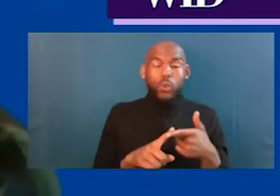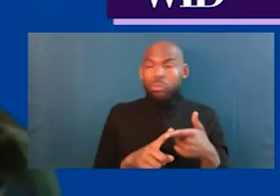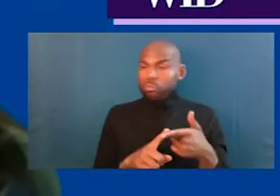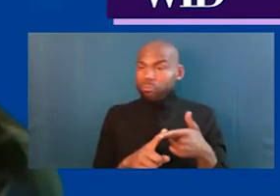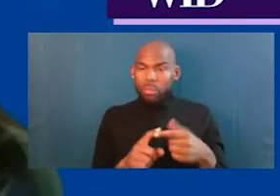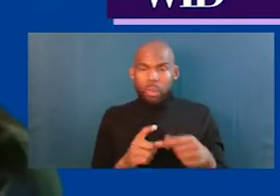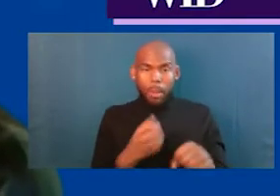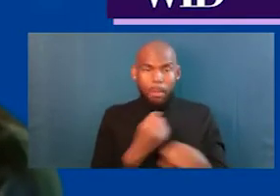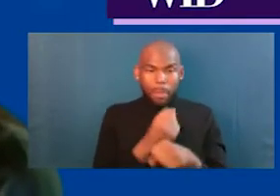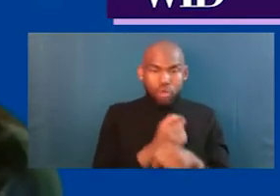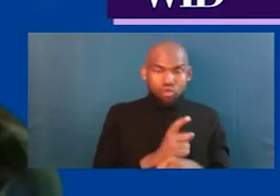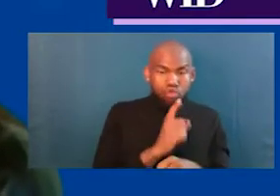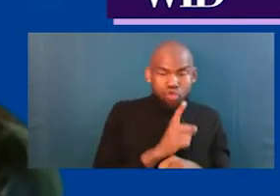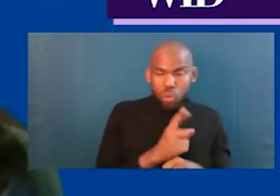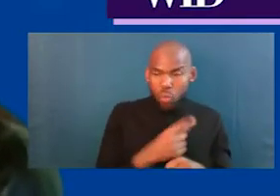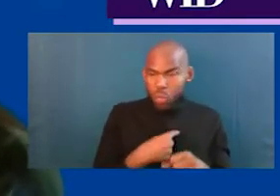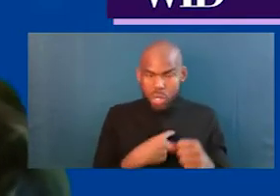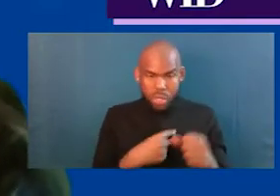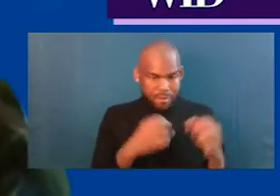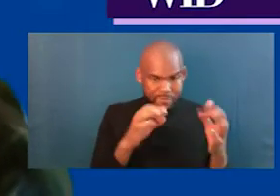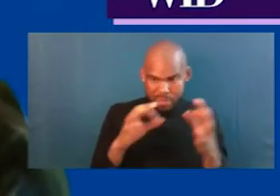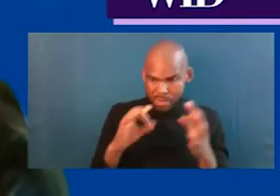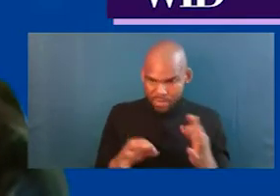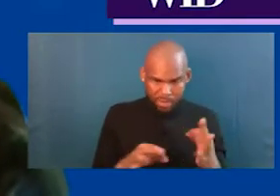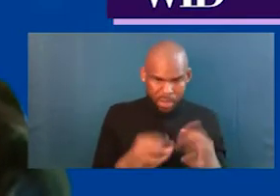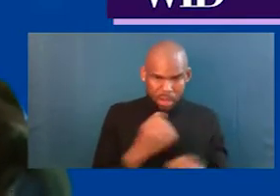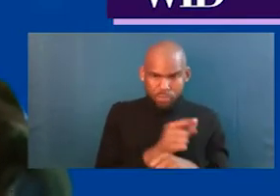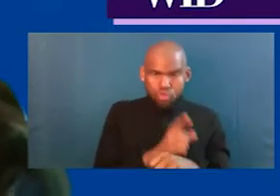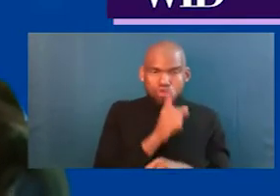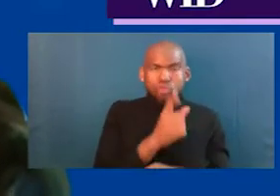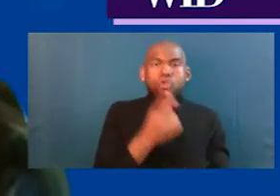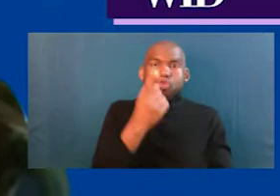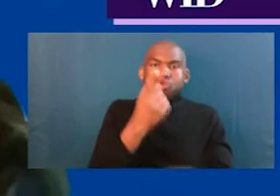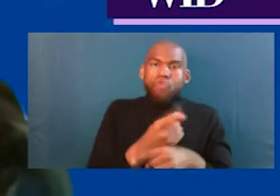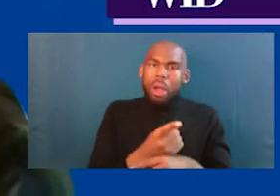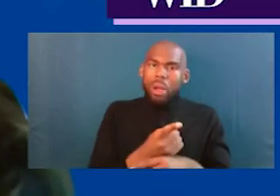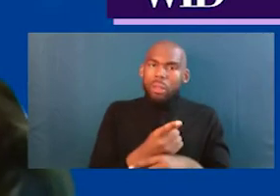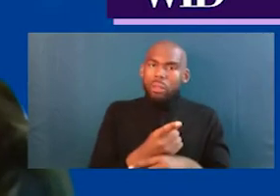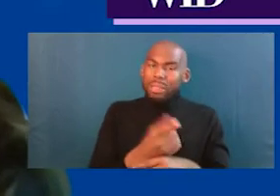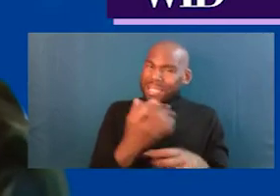sure that we have a better chance of getting it right. We even have a supplier management